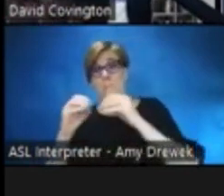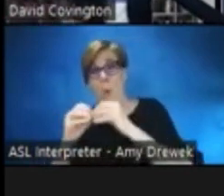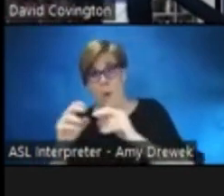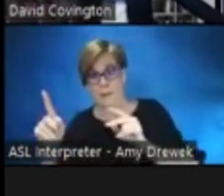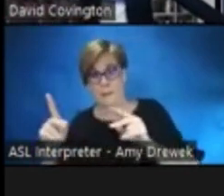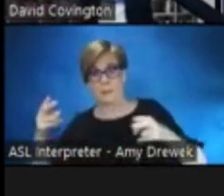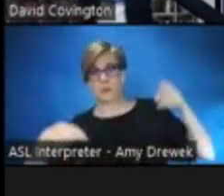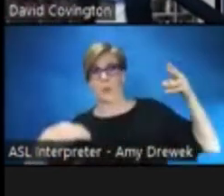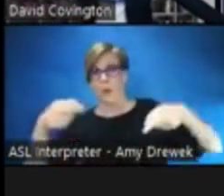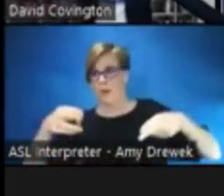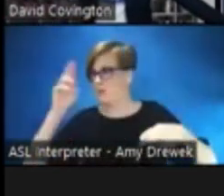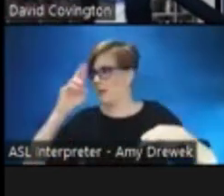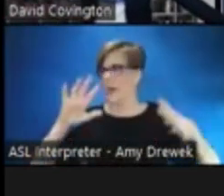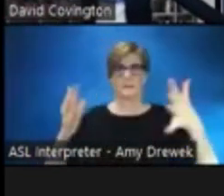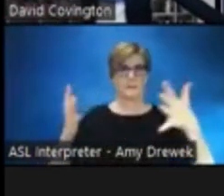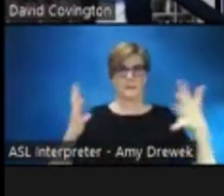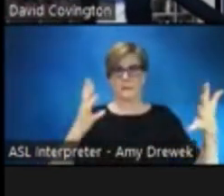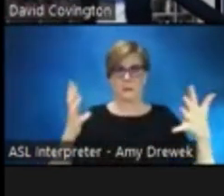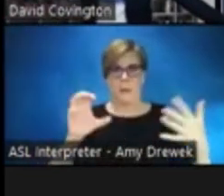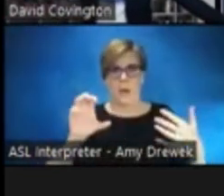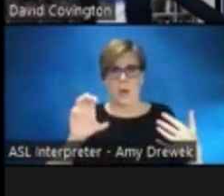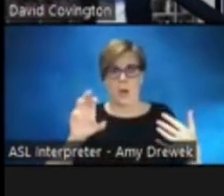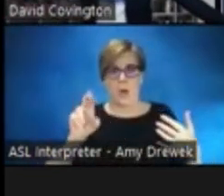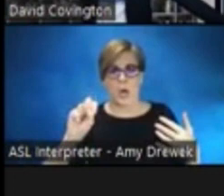DID NOT HAVE THE JAM.